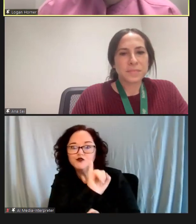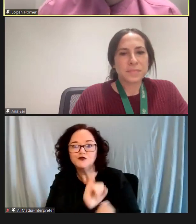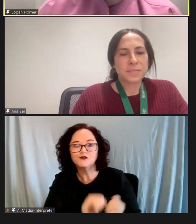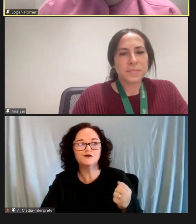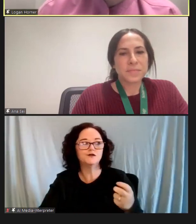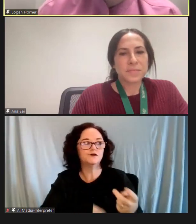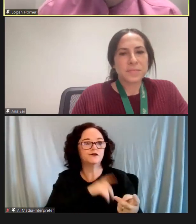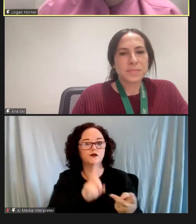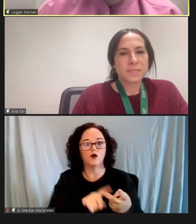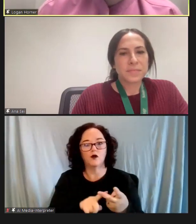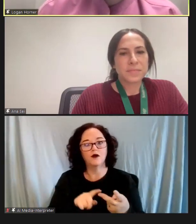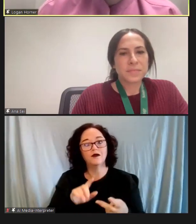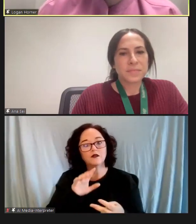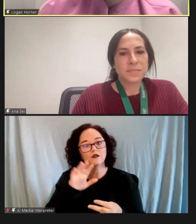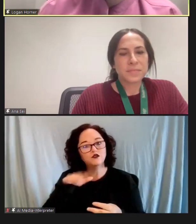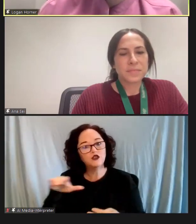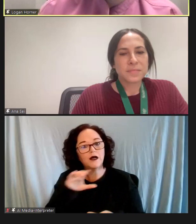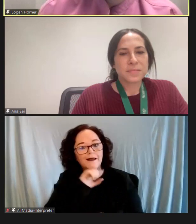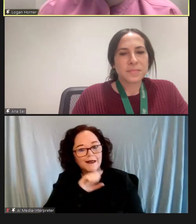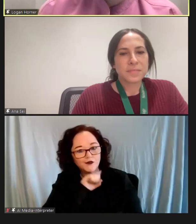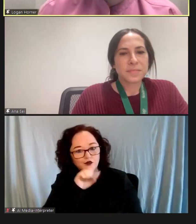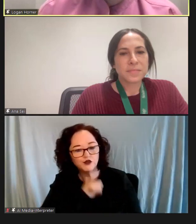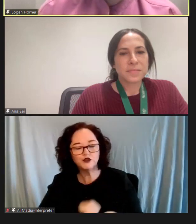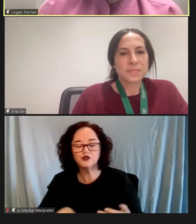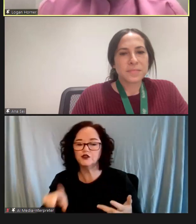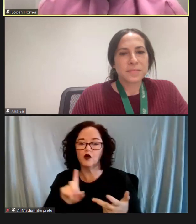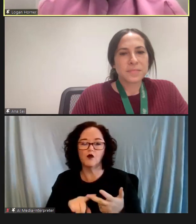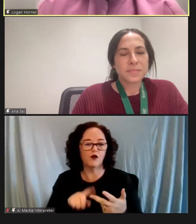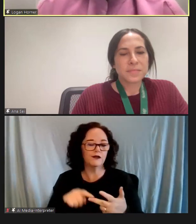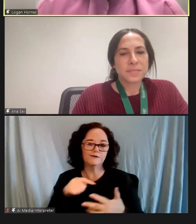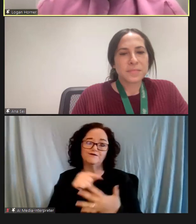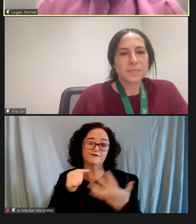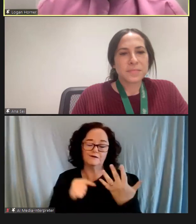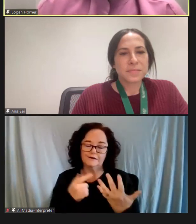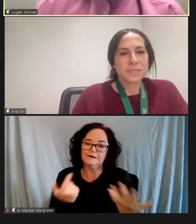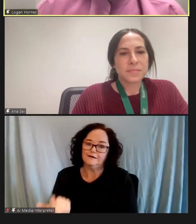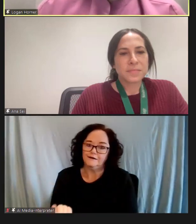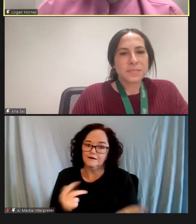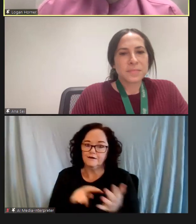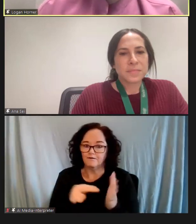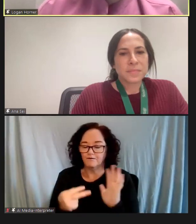things come into play so it can delay us